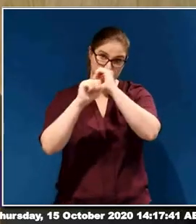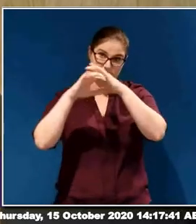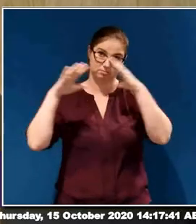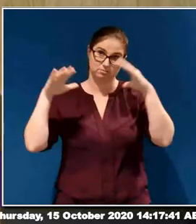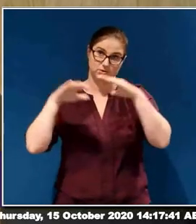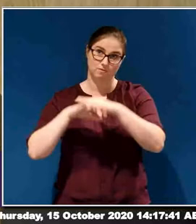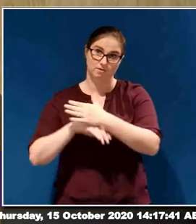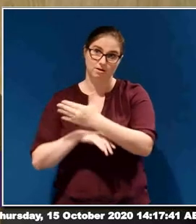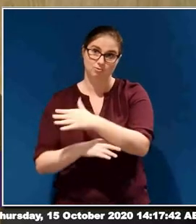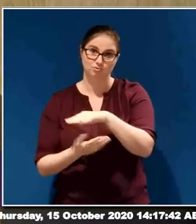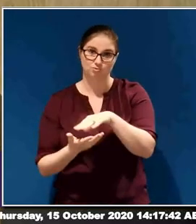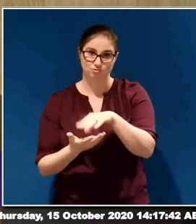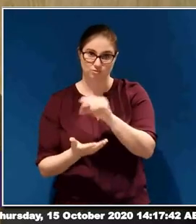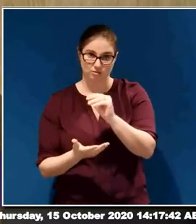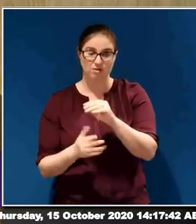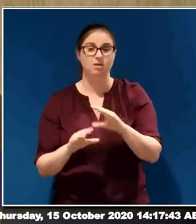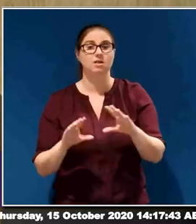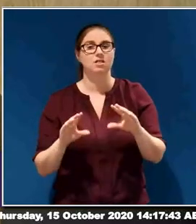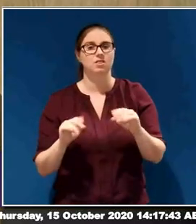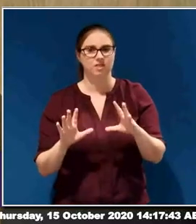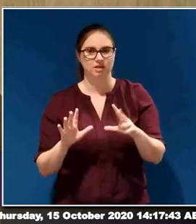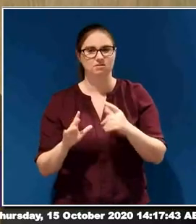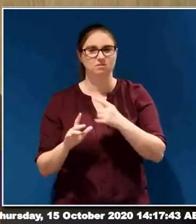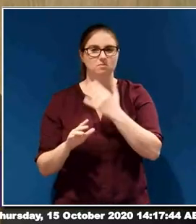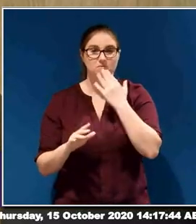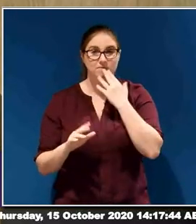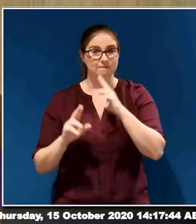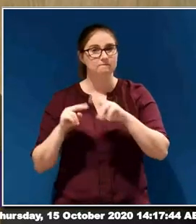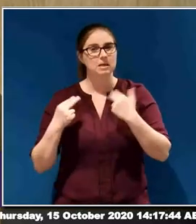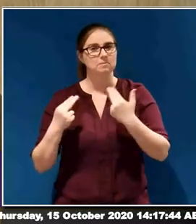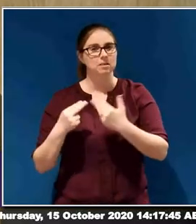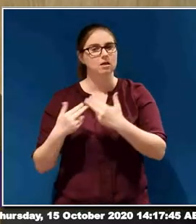come to terms with what happened, I would contact the family, meet with